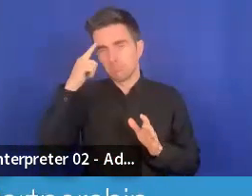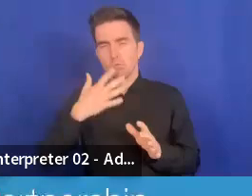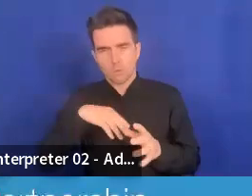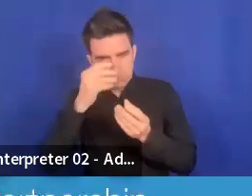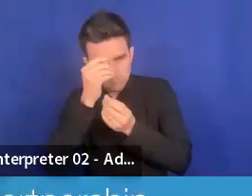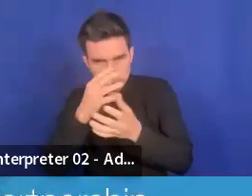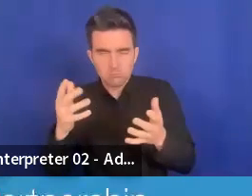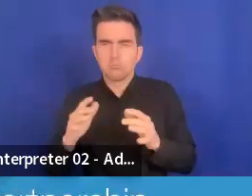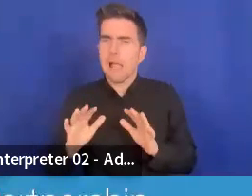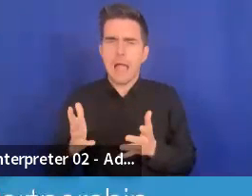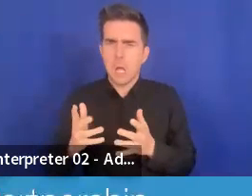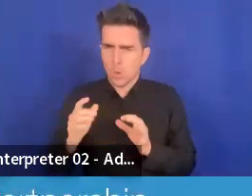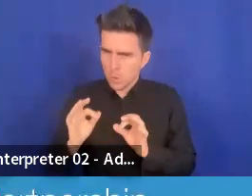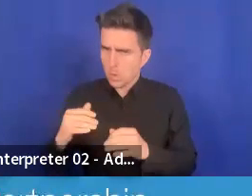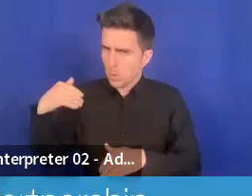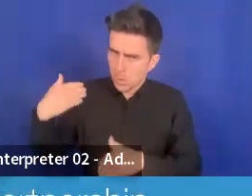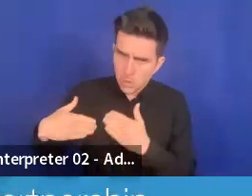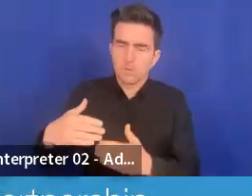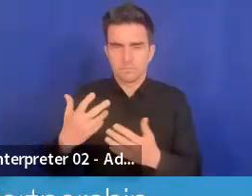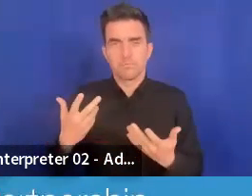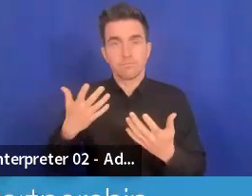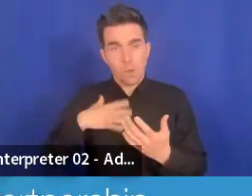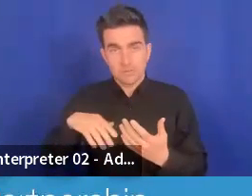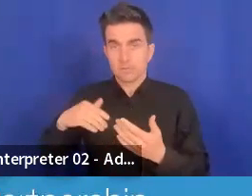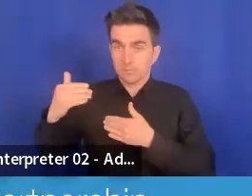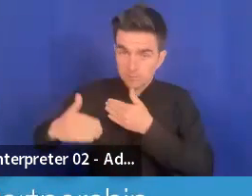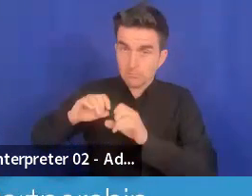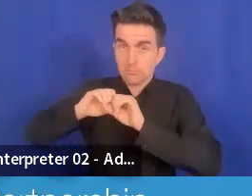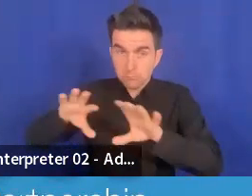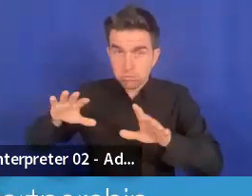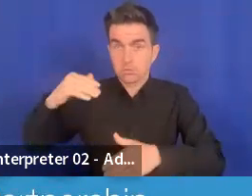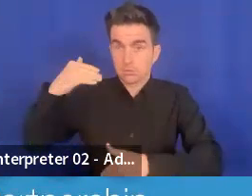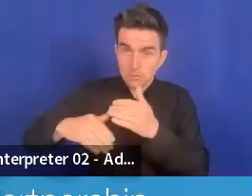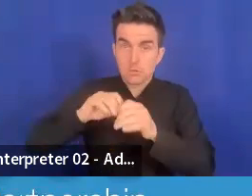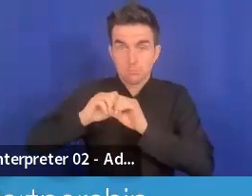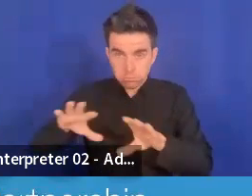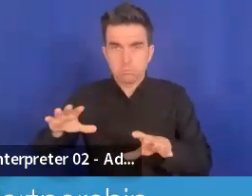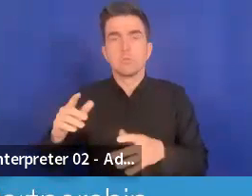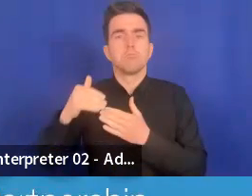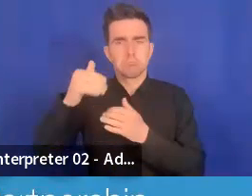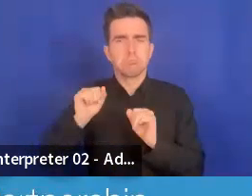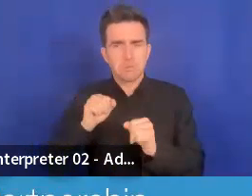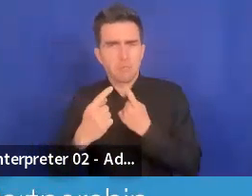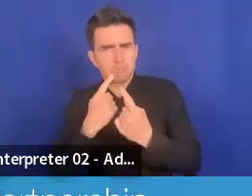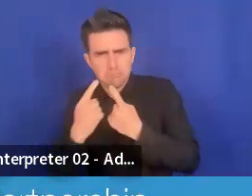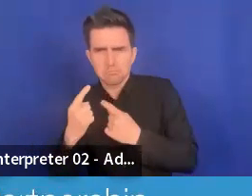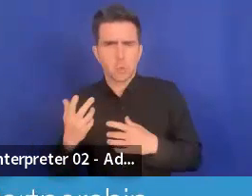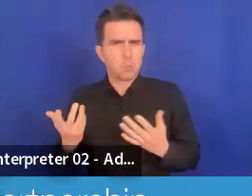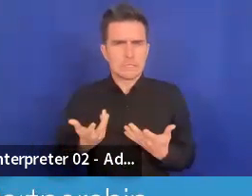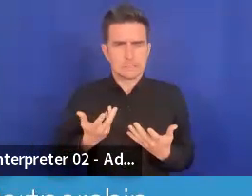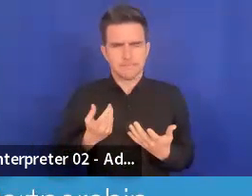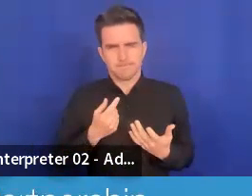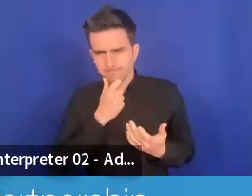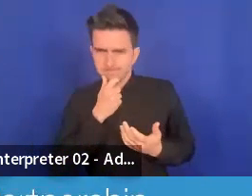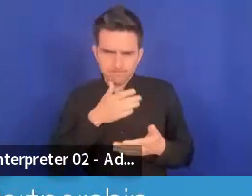will begin reflect some of the challenges for the PPPR team in making sure that they